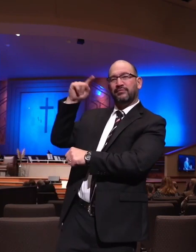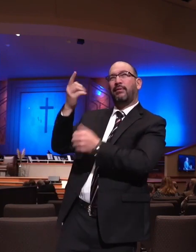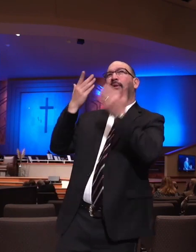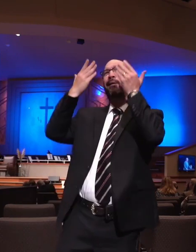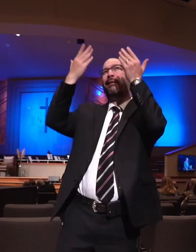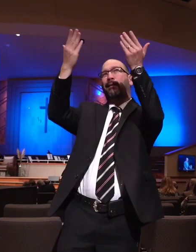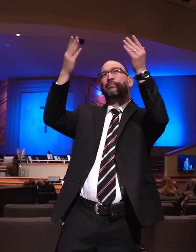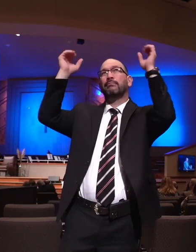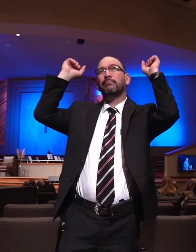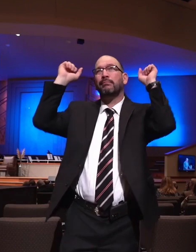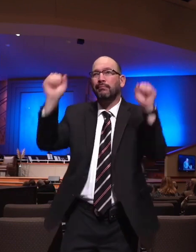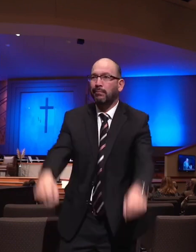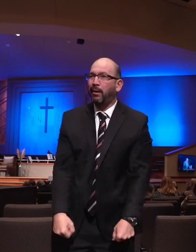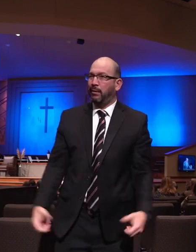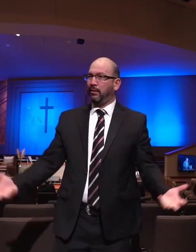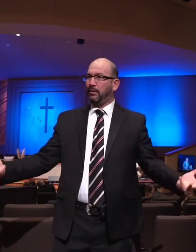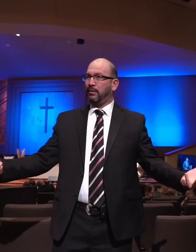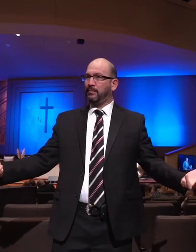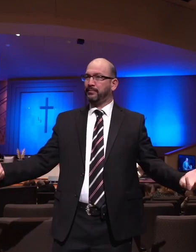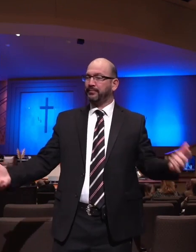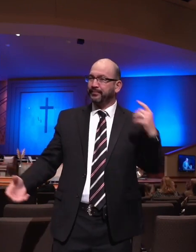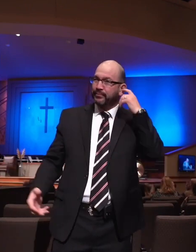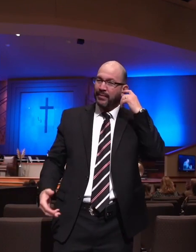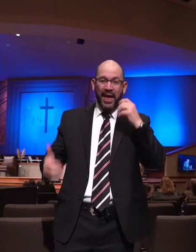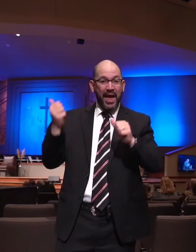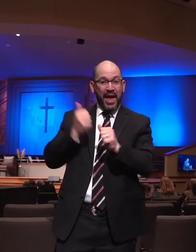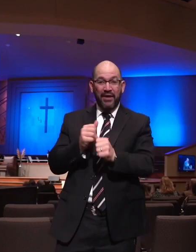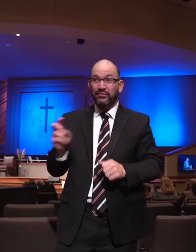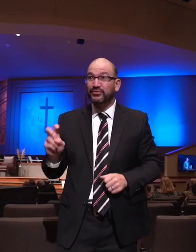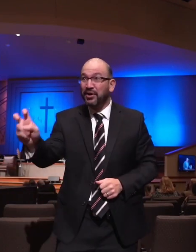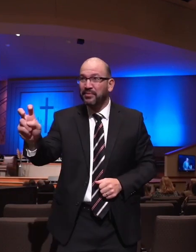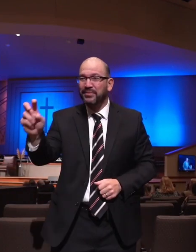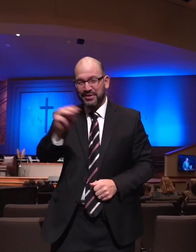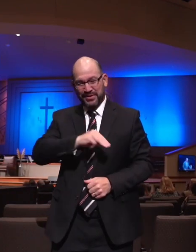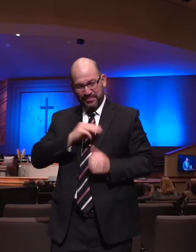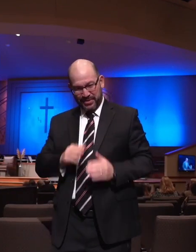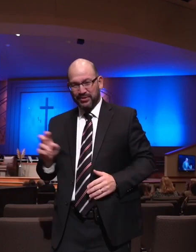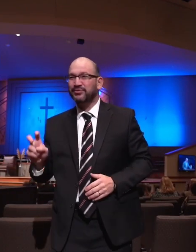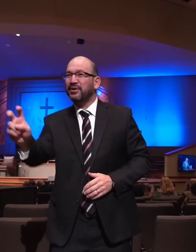Christ every trip is a missions trip every obstacle can become an opportunity